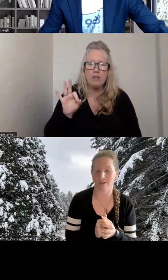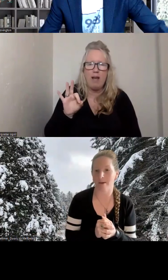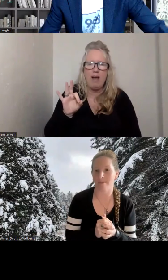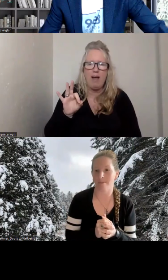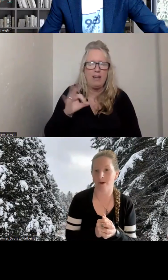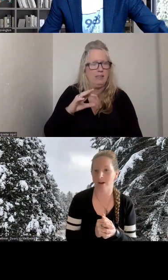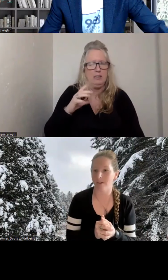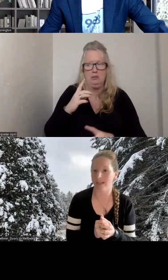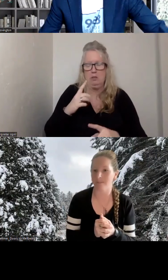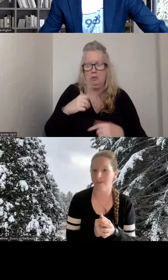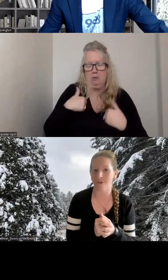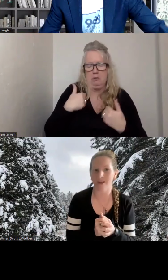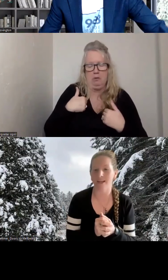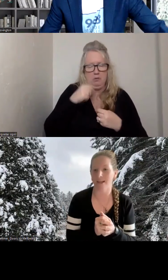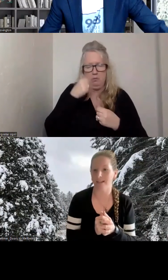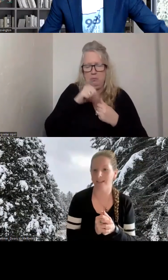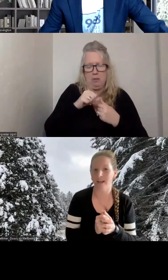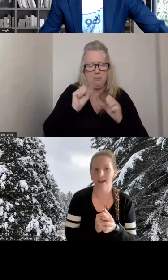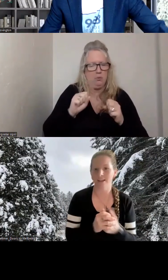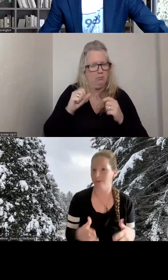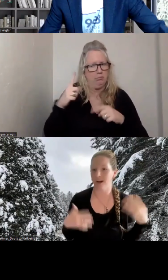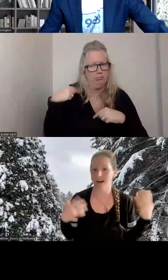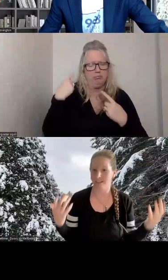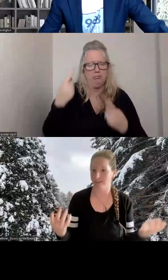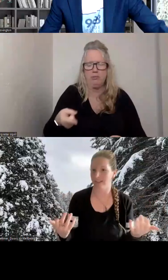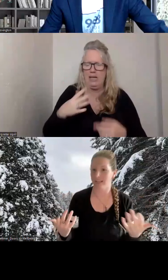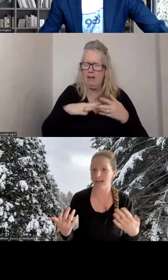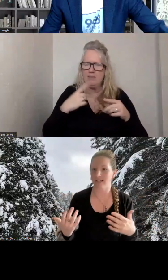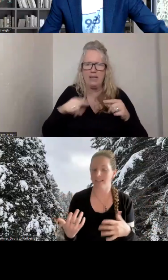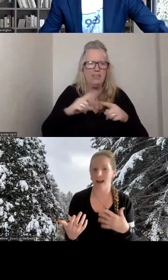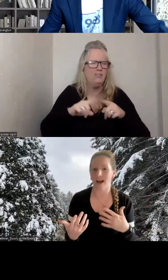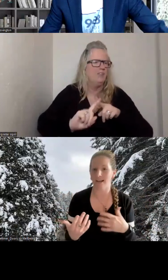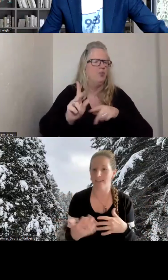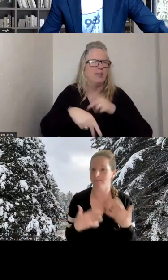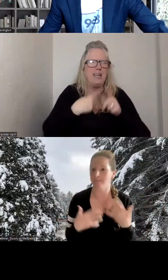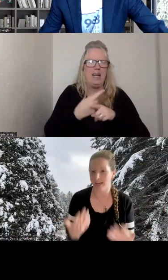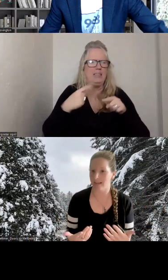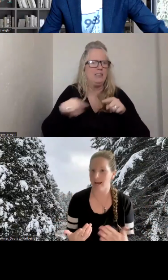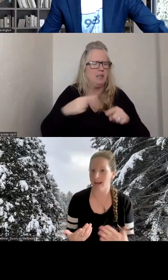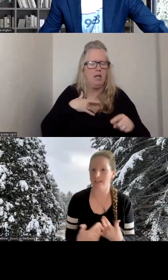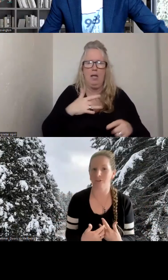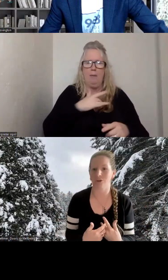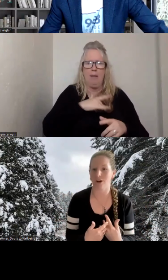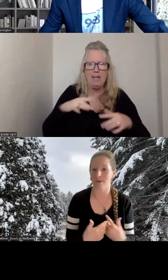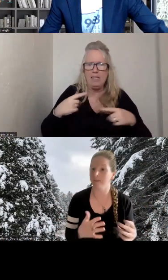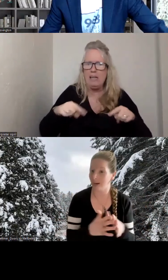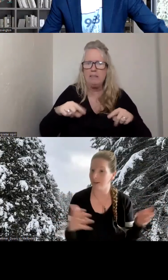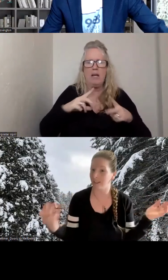CAN REMEMBER. WHAT THAT HAS MEANT FOR ME IS DIFFERENT KINDS OF ANXIETY ATTACKS AND PANIC ATTACKS THAT HAVE SHOWED UP IN